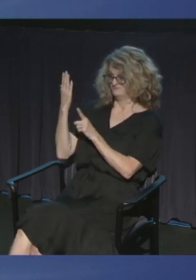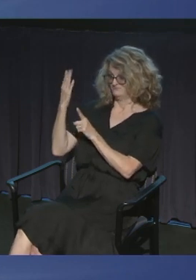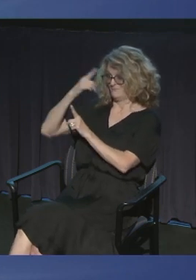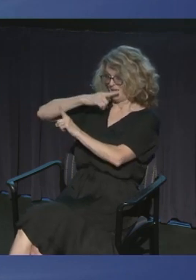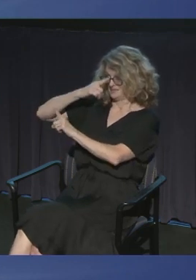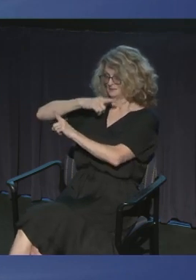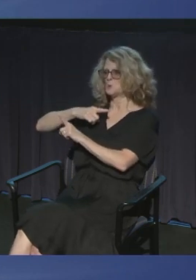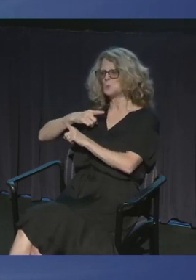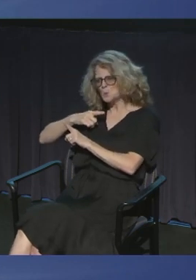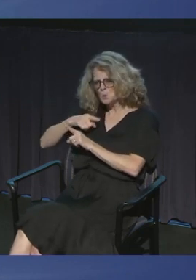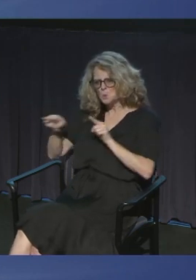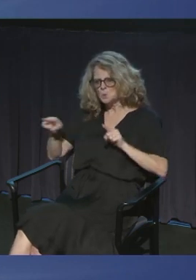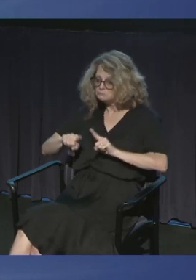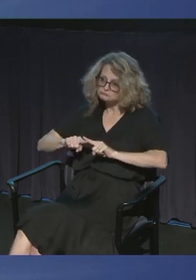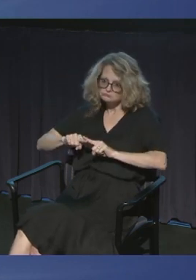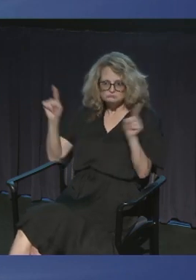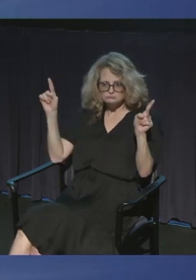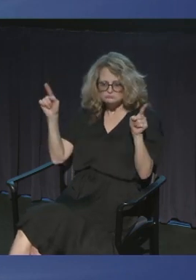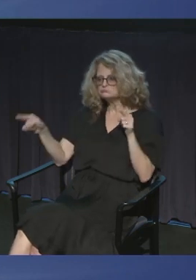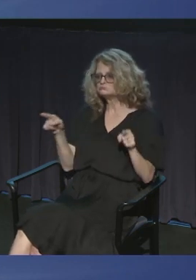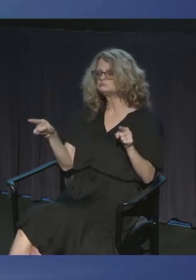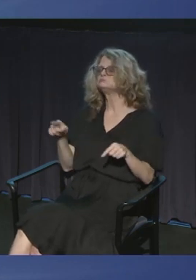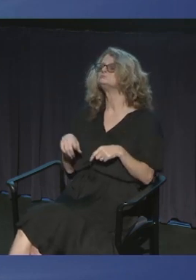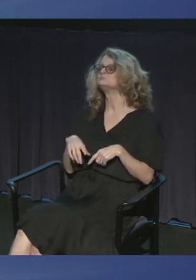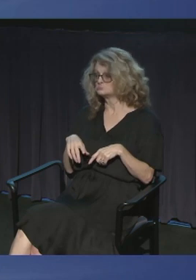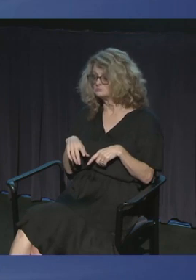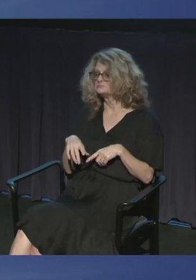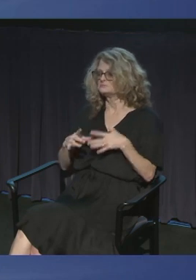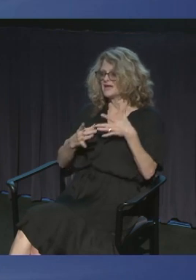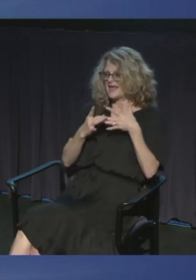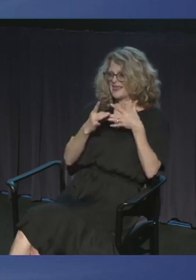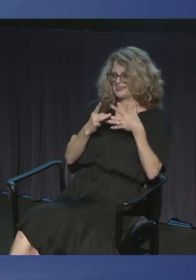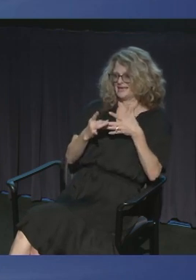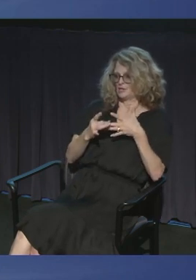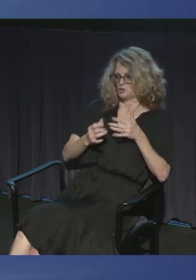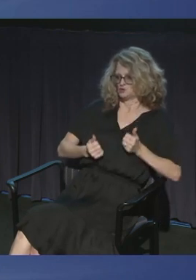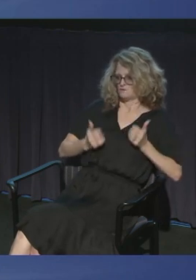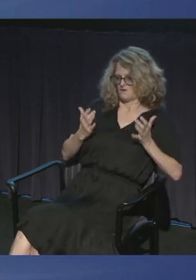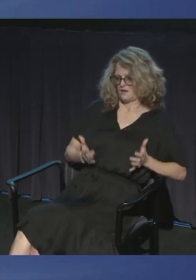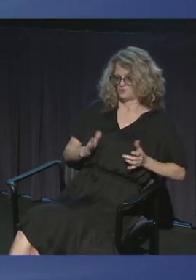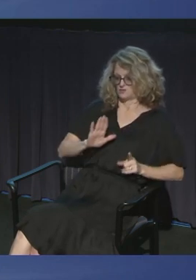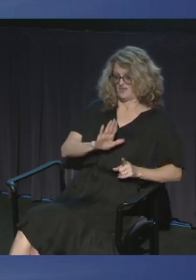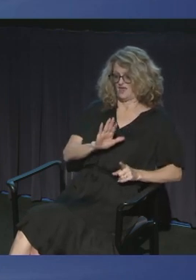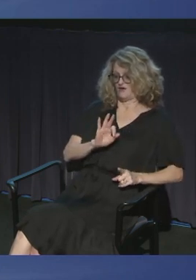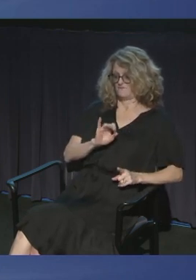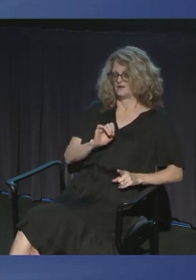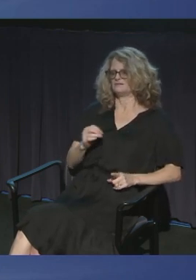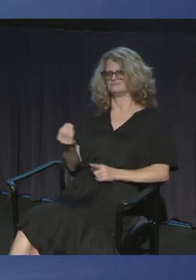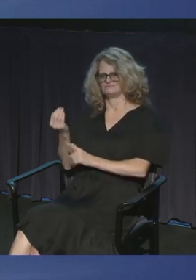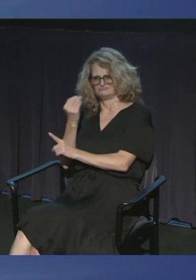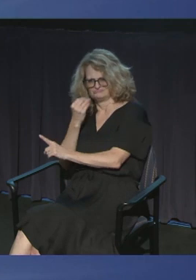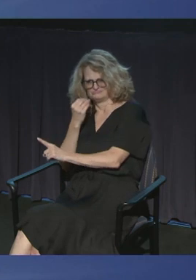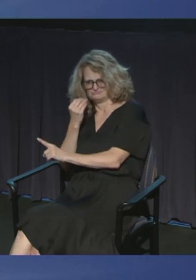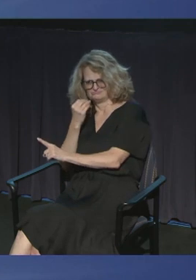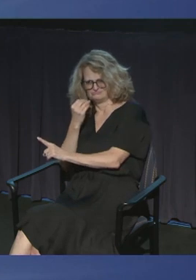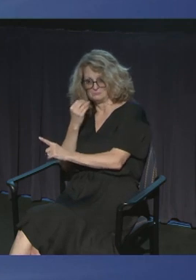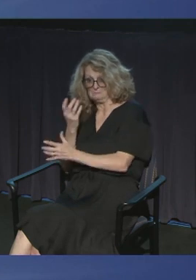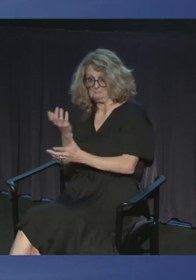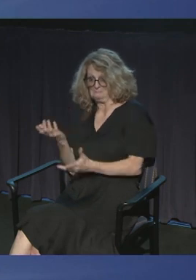DIFFERENCE BETWEEN THE TWO. AND THAT IS THOSE ARE FROM ,